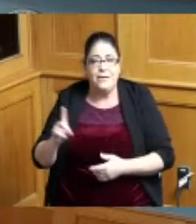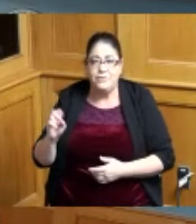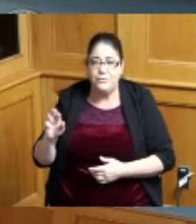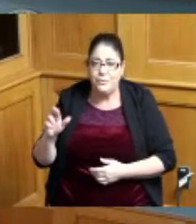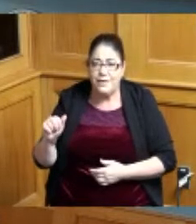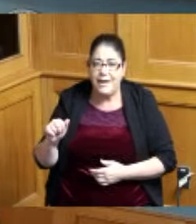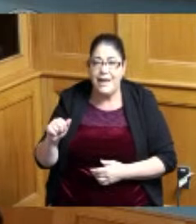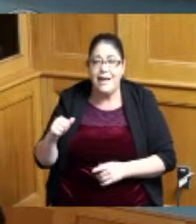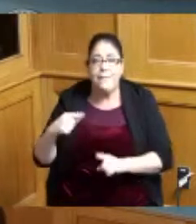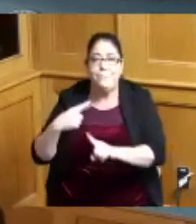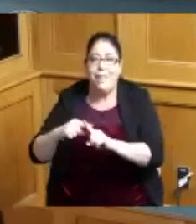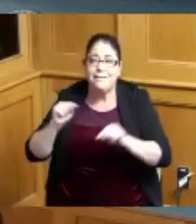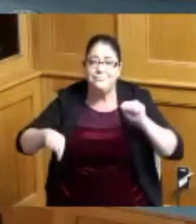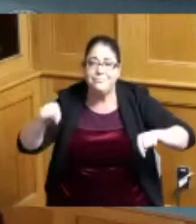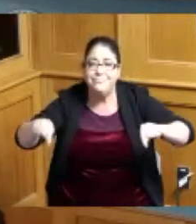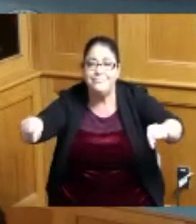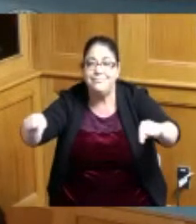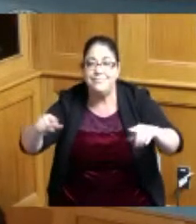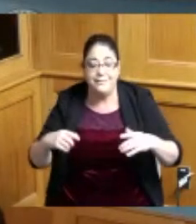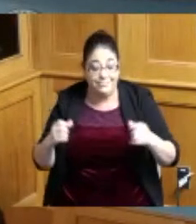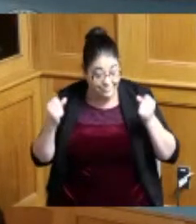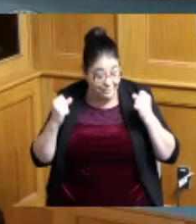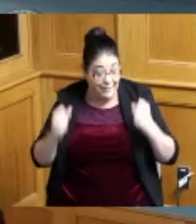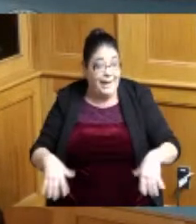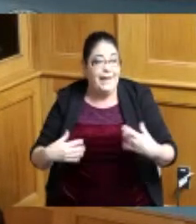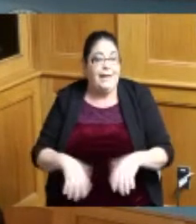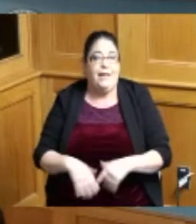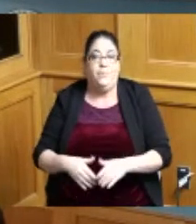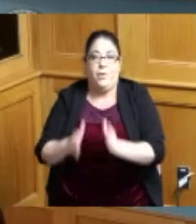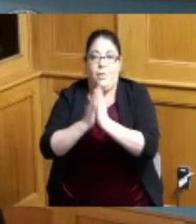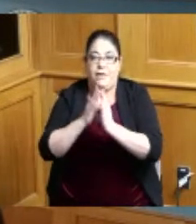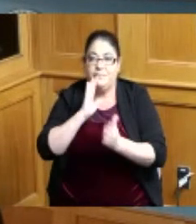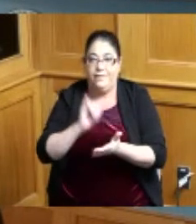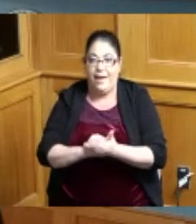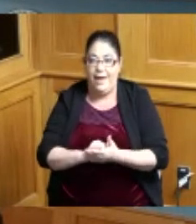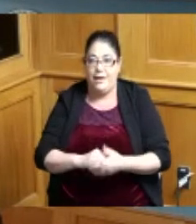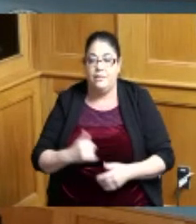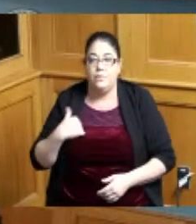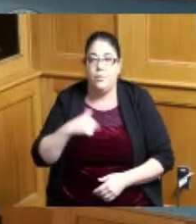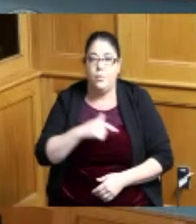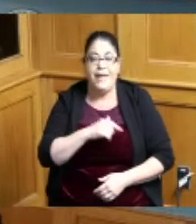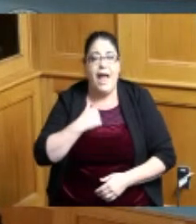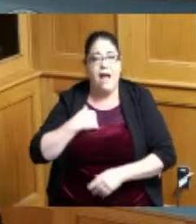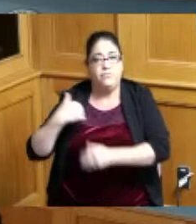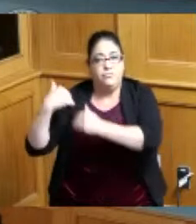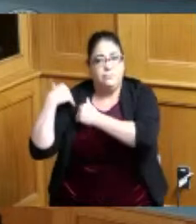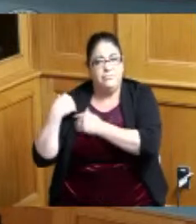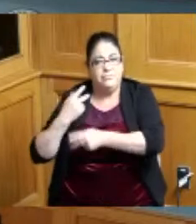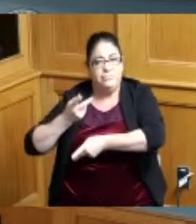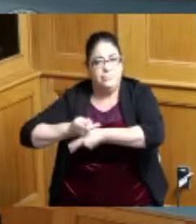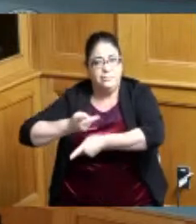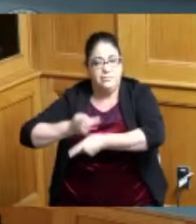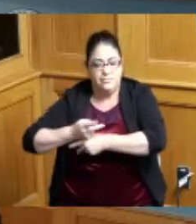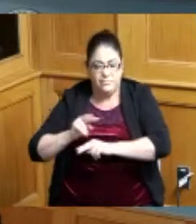all the liquor permits it's like you know we have to do our due diligence just as we do public